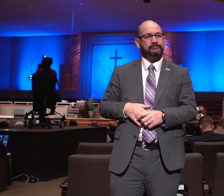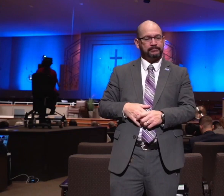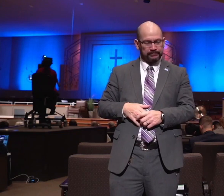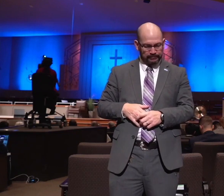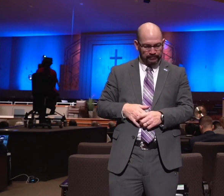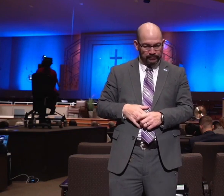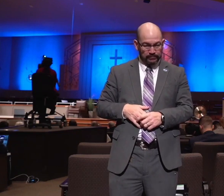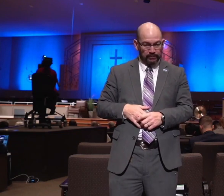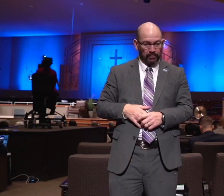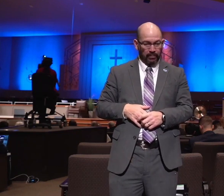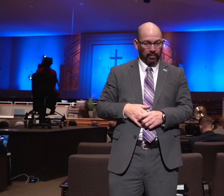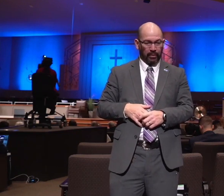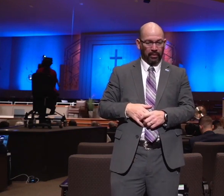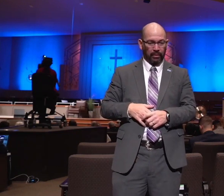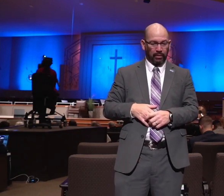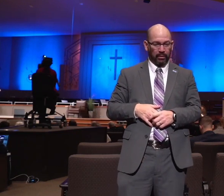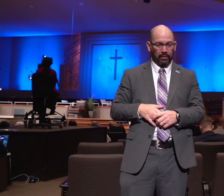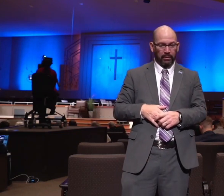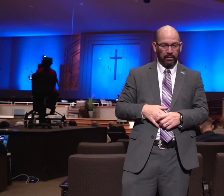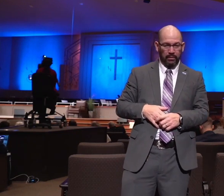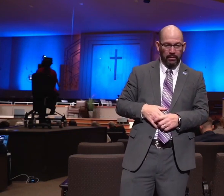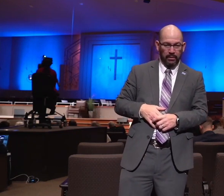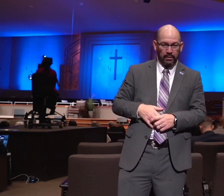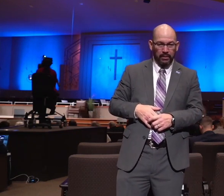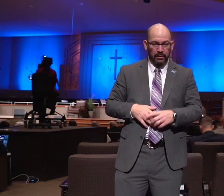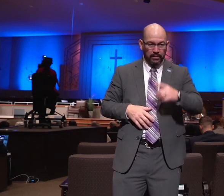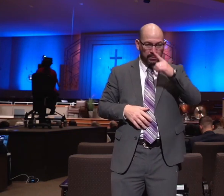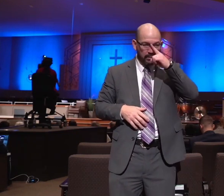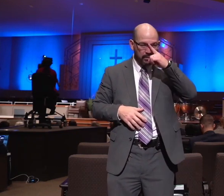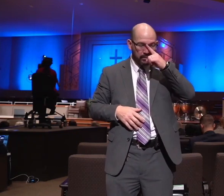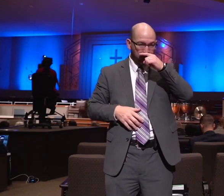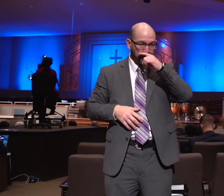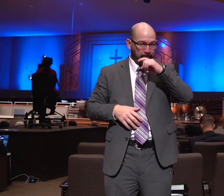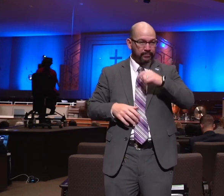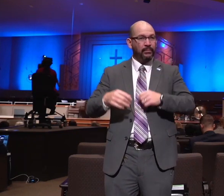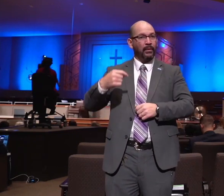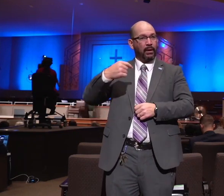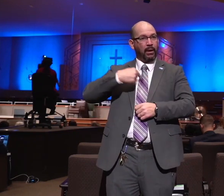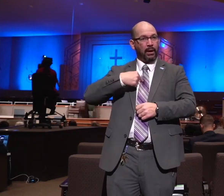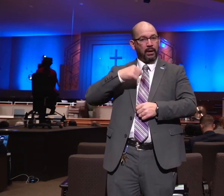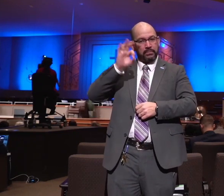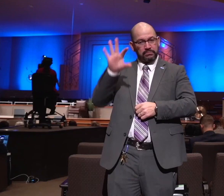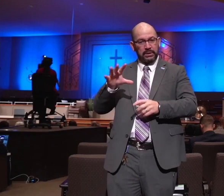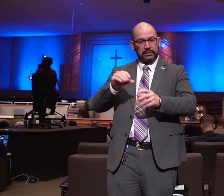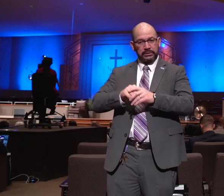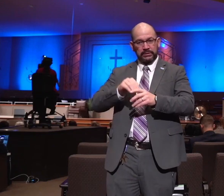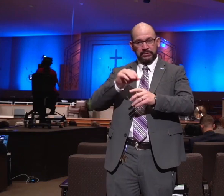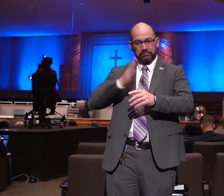can I tell you I got to pastor the First Baptist Church